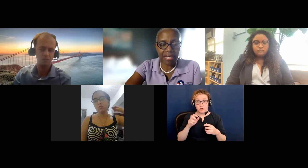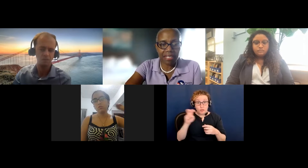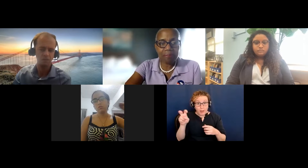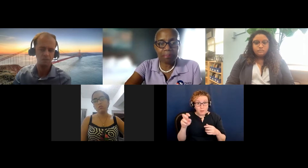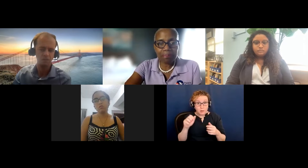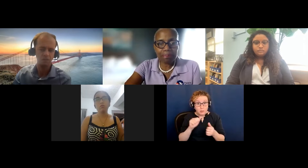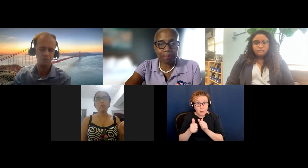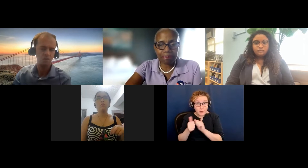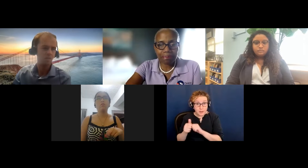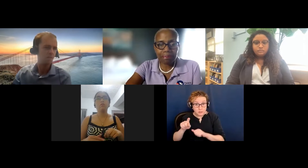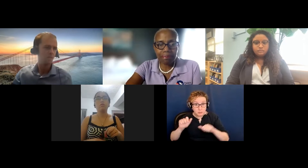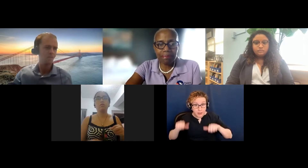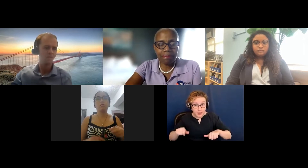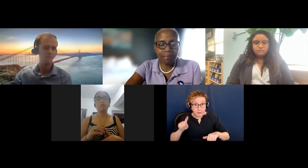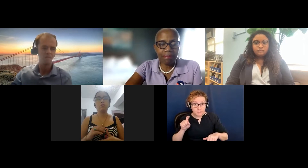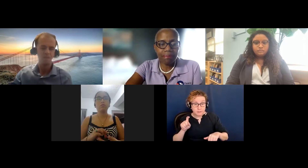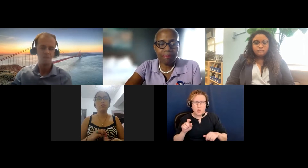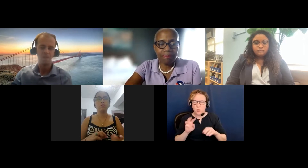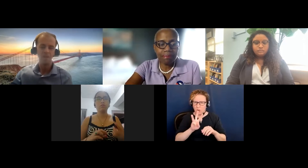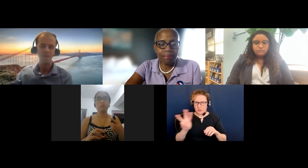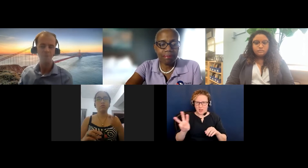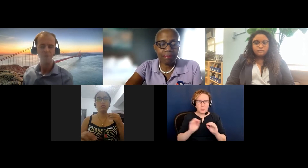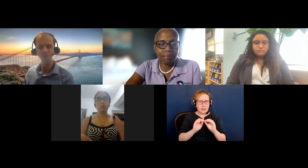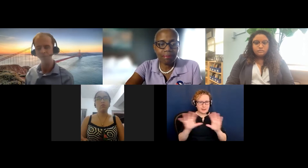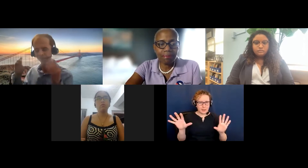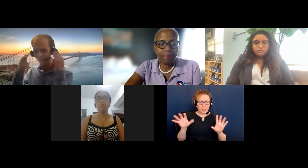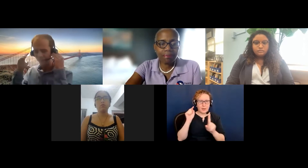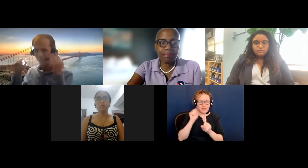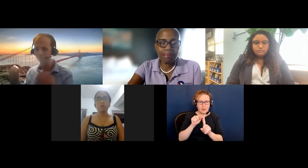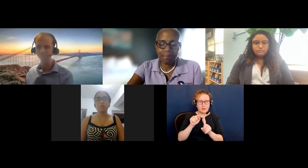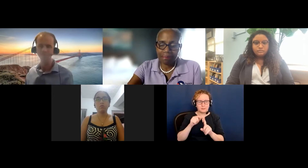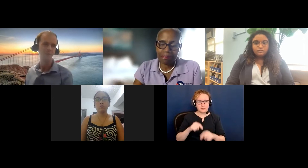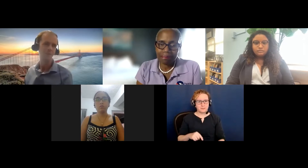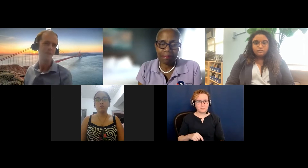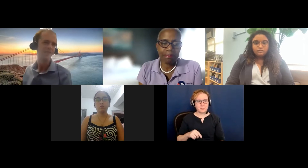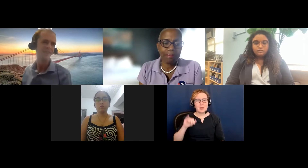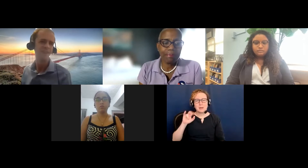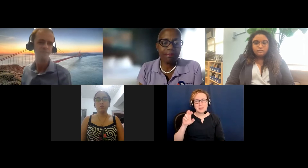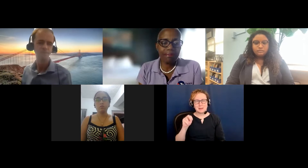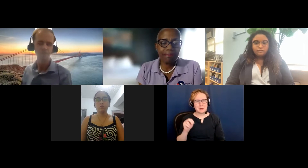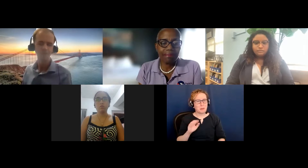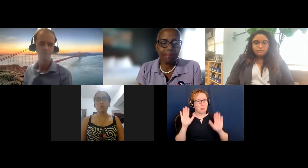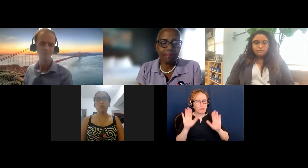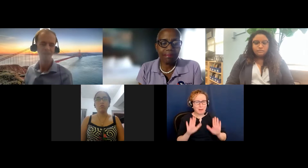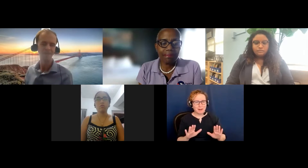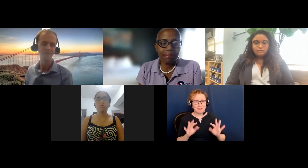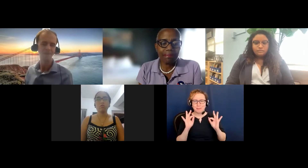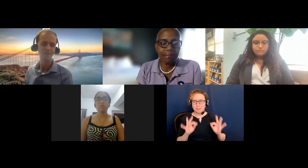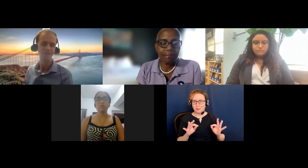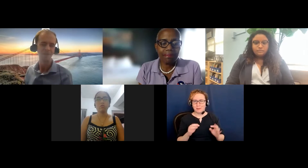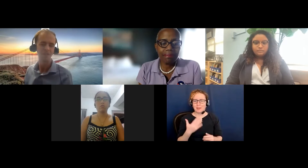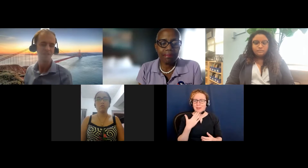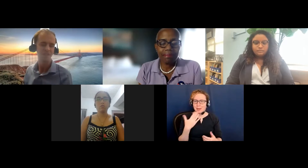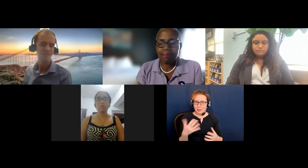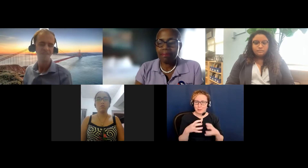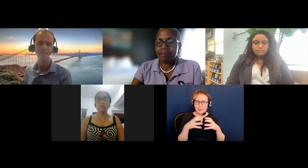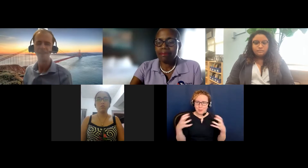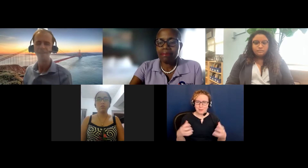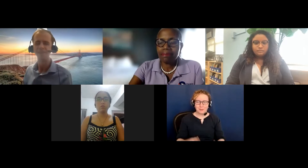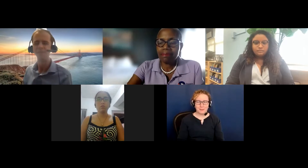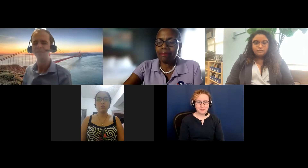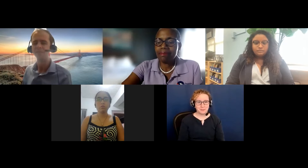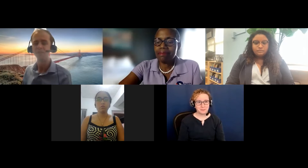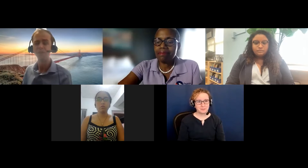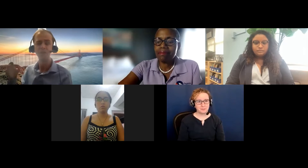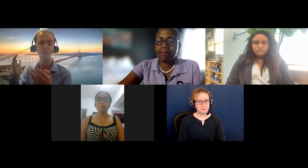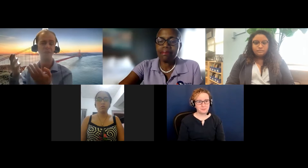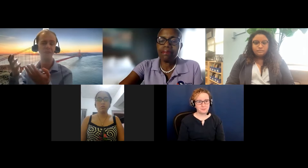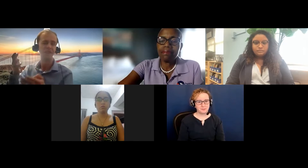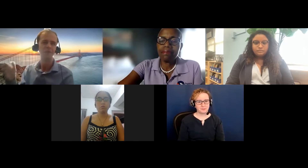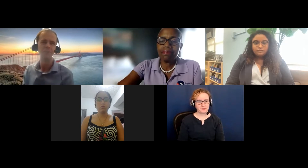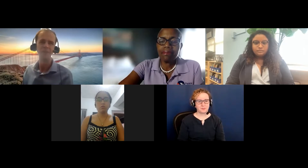That is great. Thank you so much. You can also look at the country page.